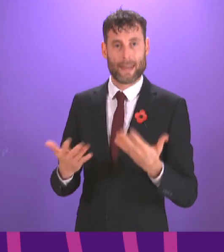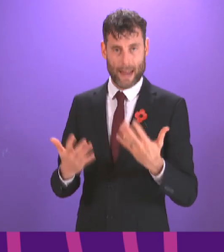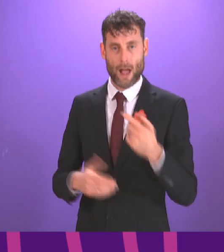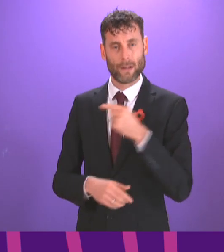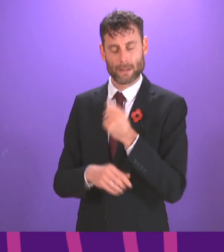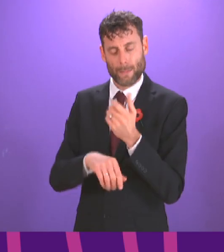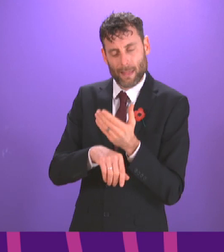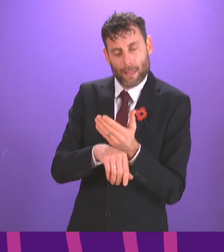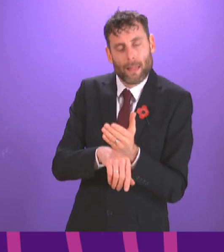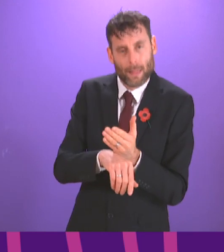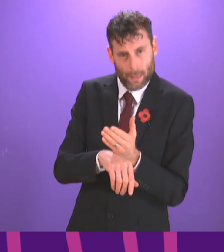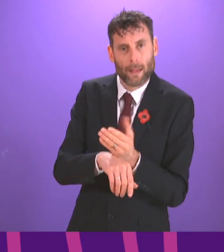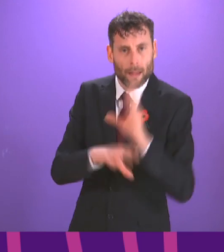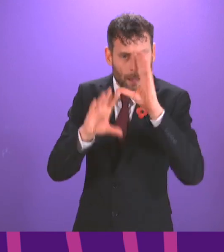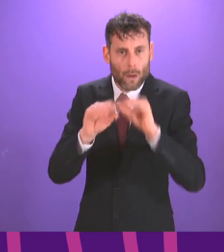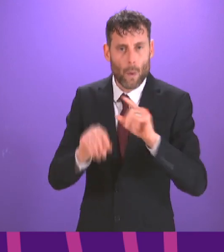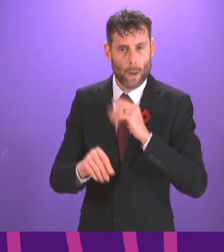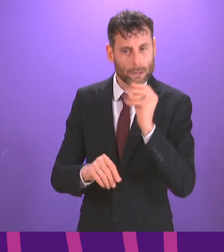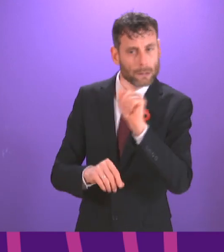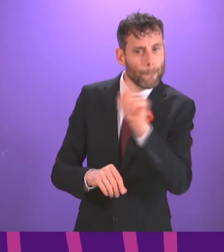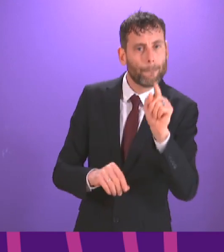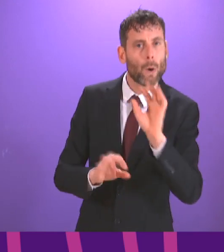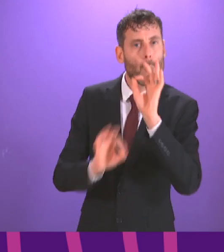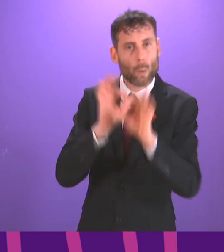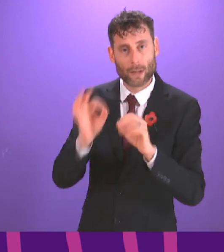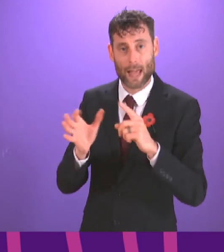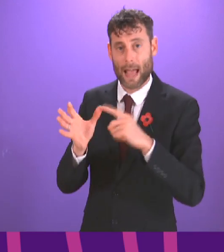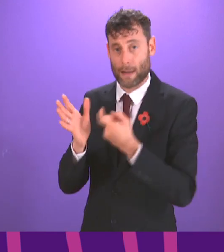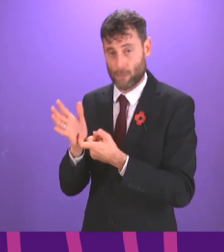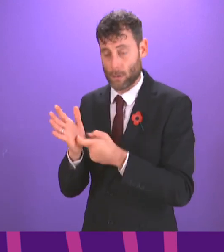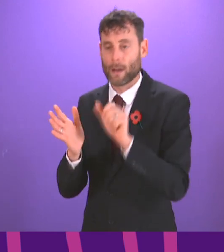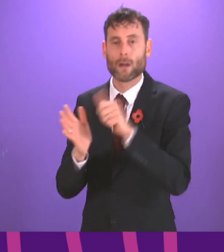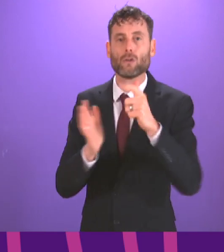run on a little bit longer, so that we can get some more questions in. Leigha Collins Alex Rowley (Mid Scotland and Fife) (Lab):